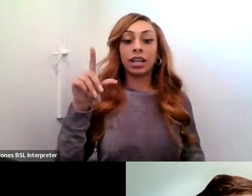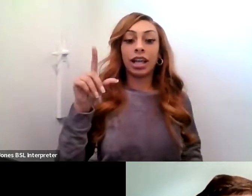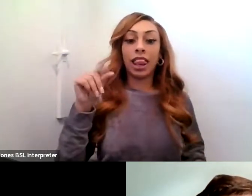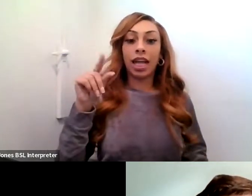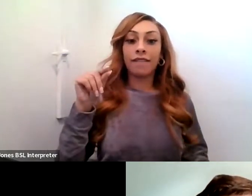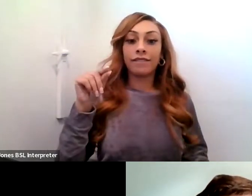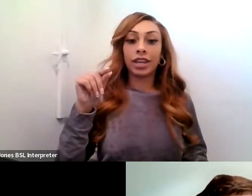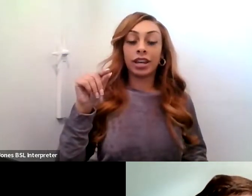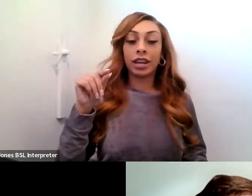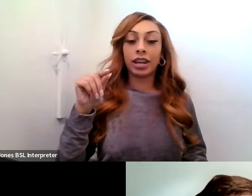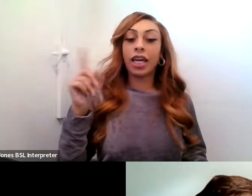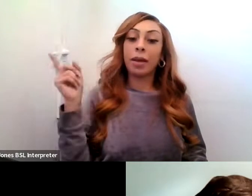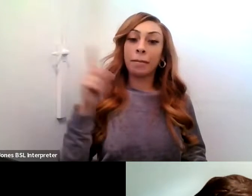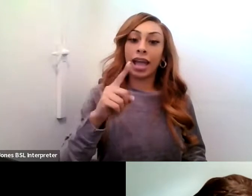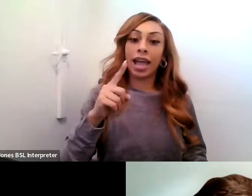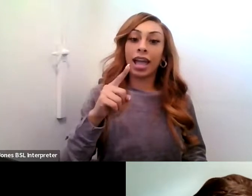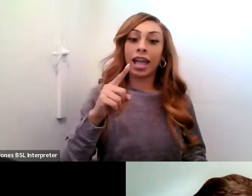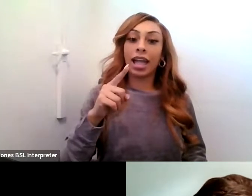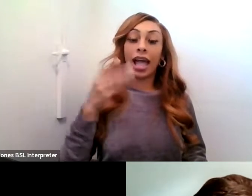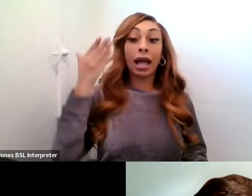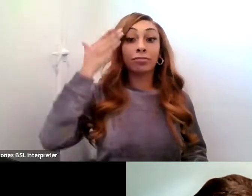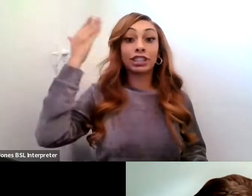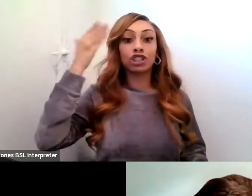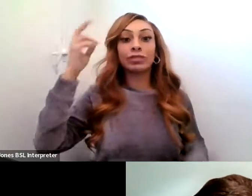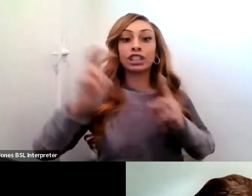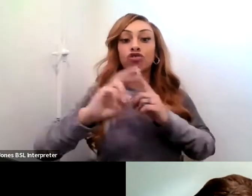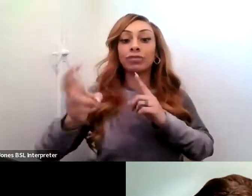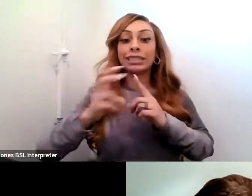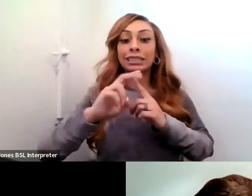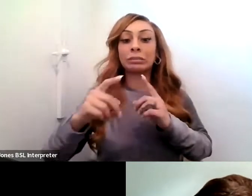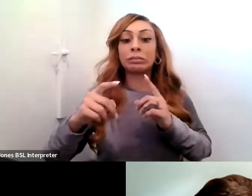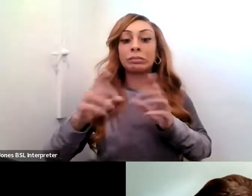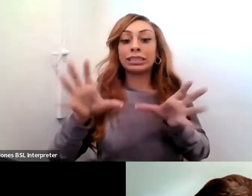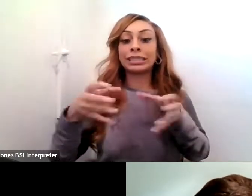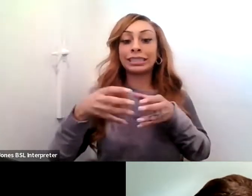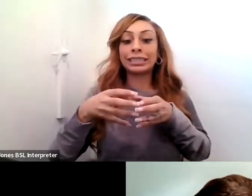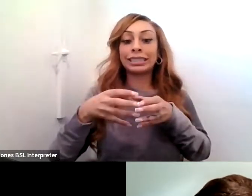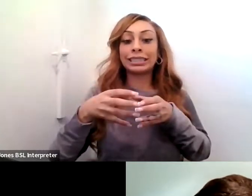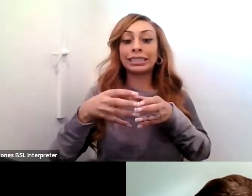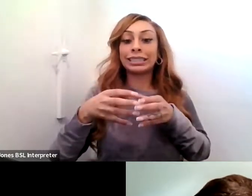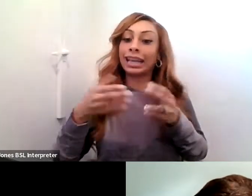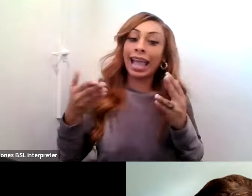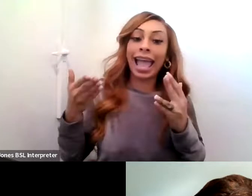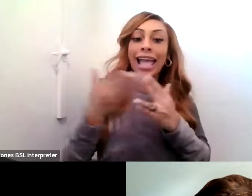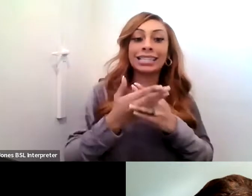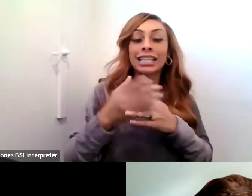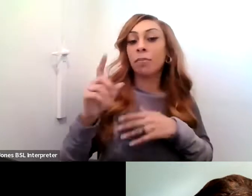at which point we're going to come back and hear from the Mystery Trip team, who excitingly launched an accessible-first show